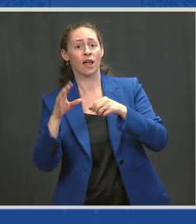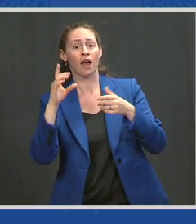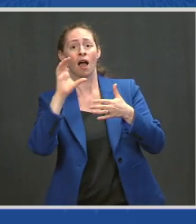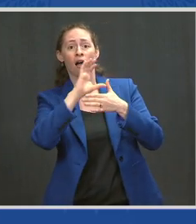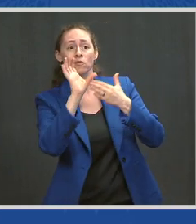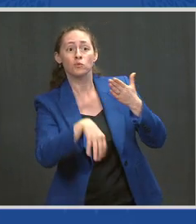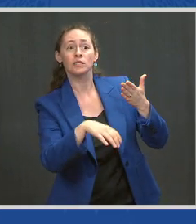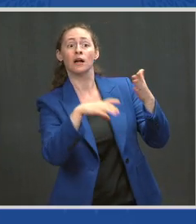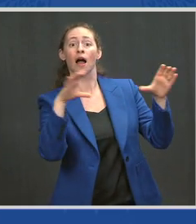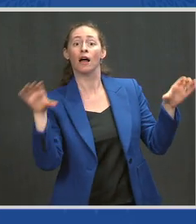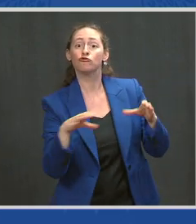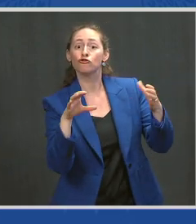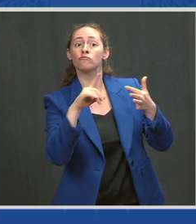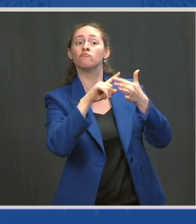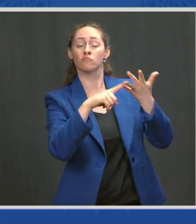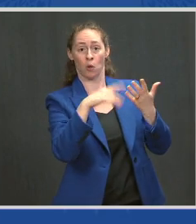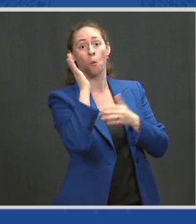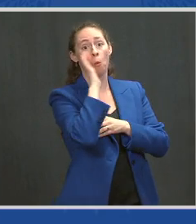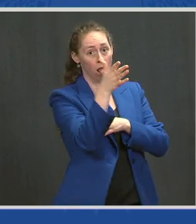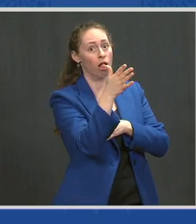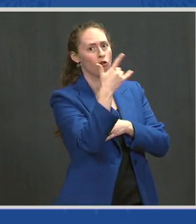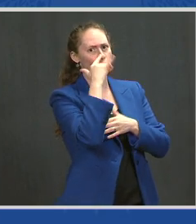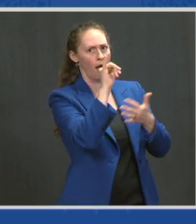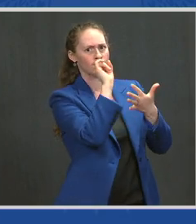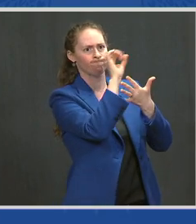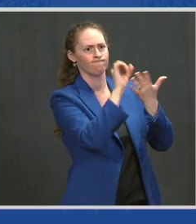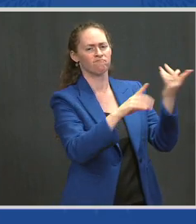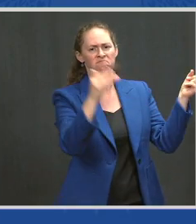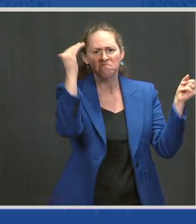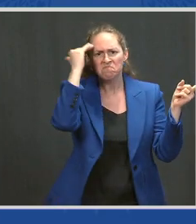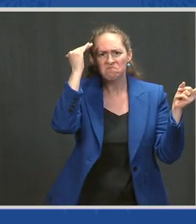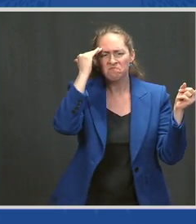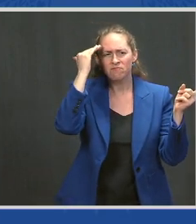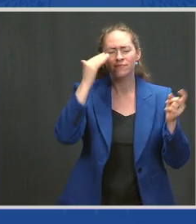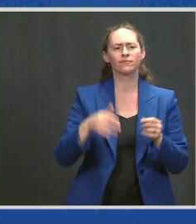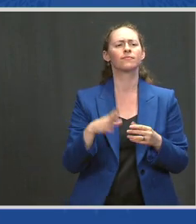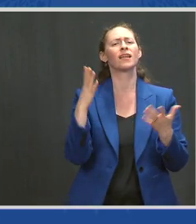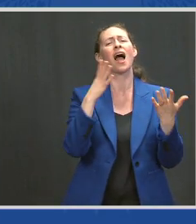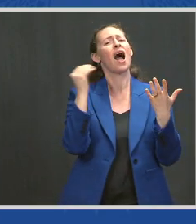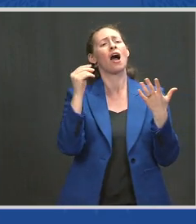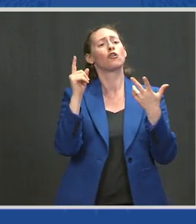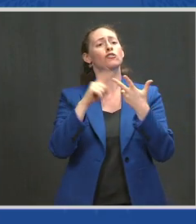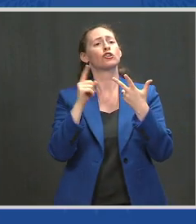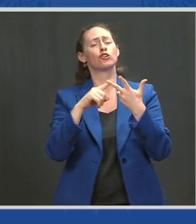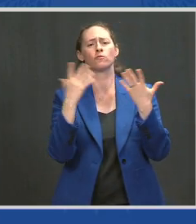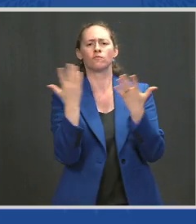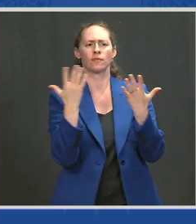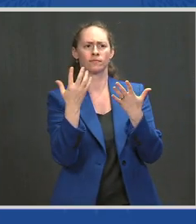And three, to clearly lay out our country's priorities and our values so he heard it straight from me.